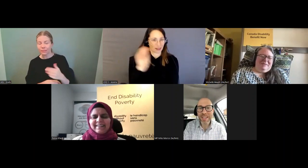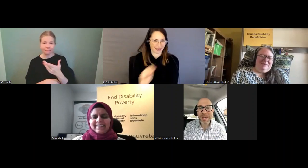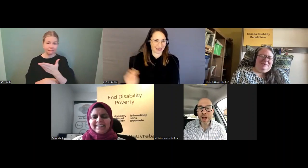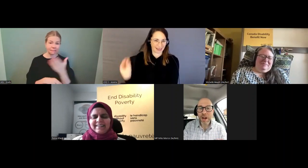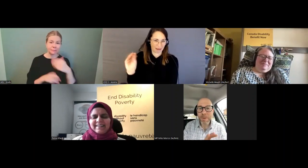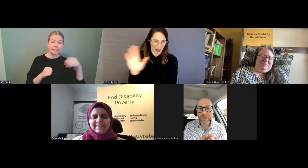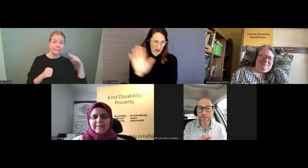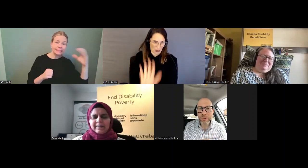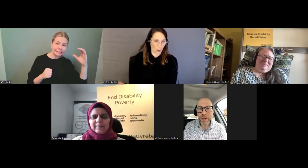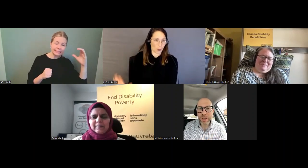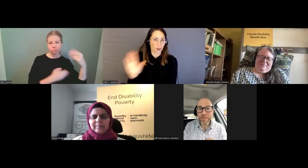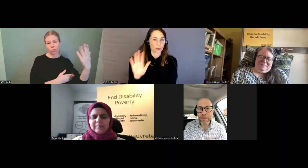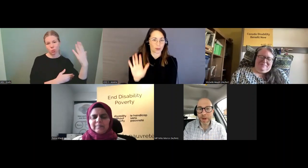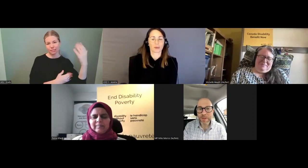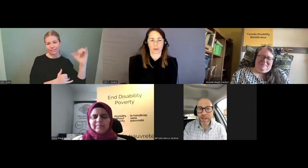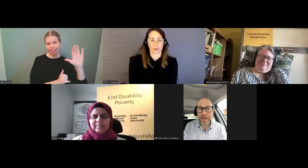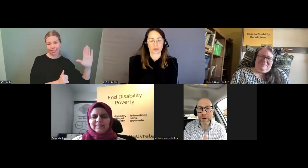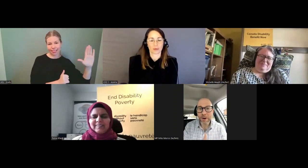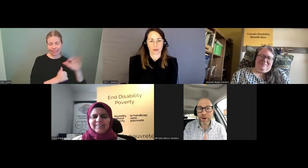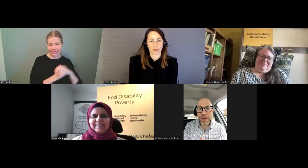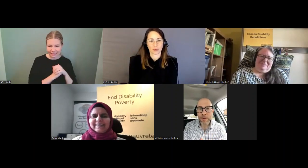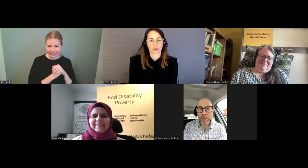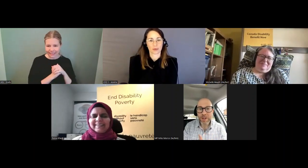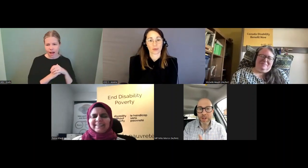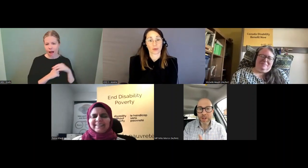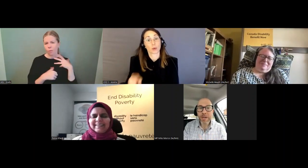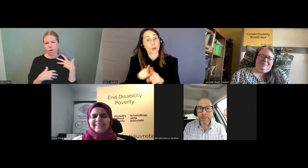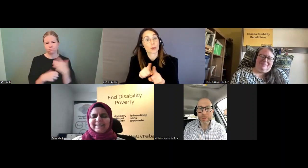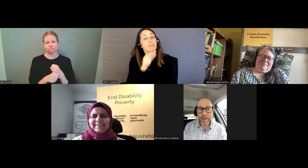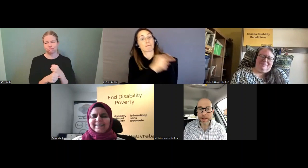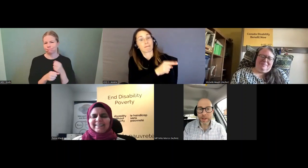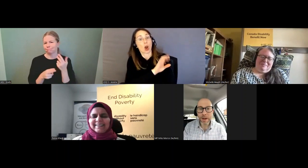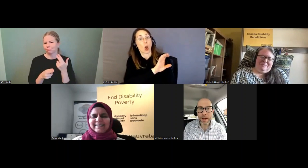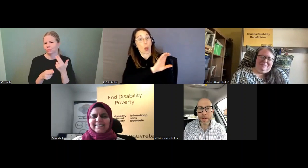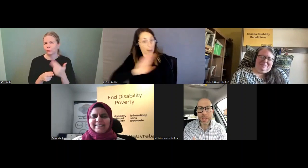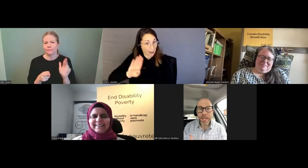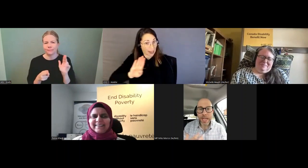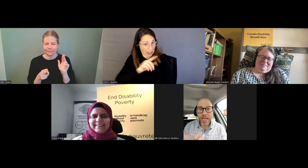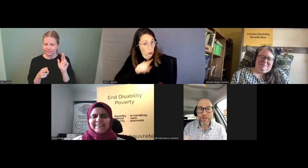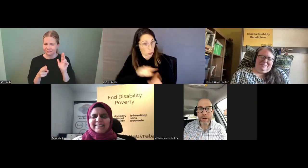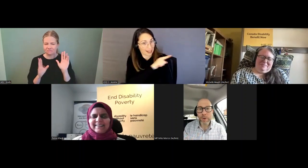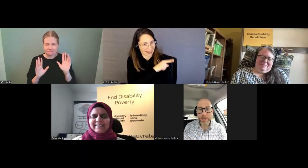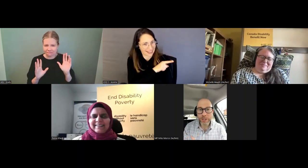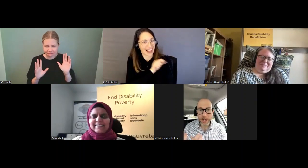I'LL BE REALLY BRIEF BECAUSE I KNOW WHAT IS SPECIAL ABOUT THIS TIME IS HAVING QUESTIONS